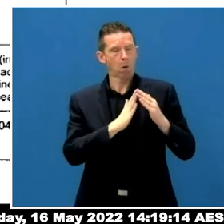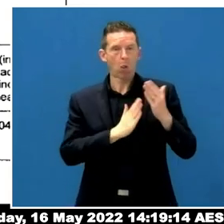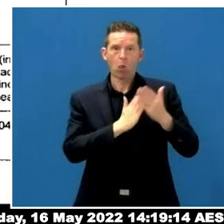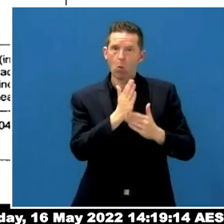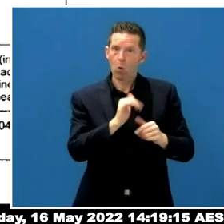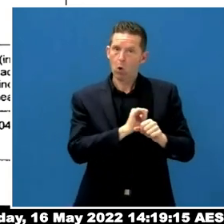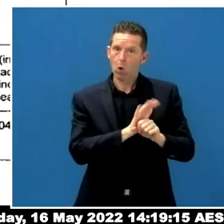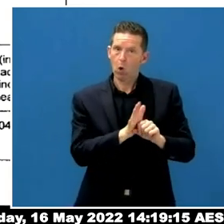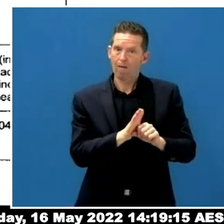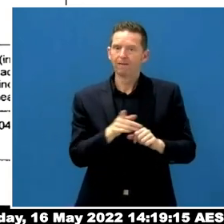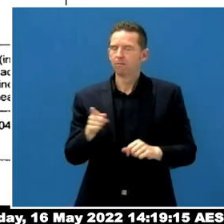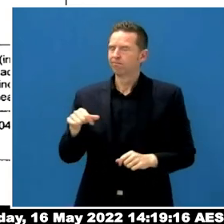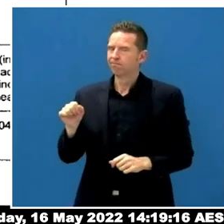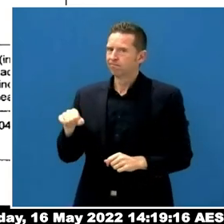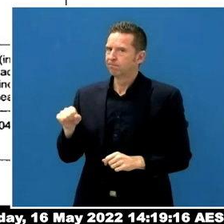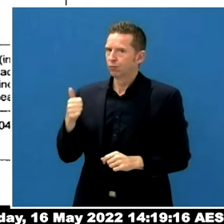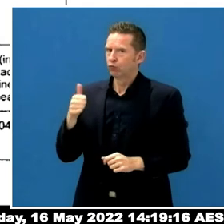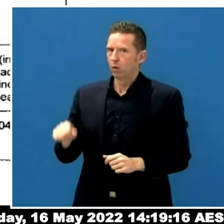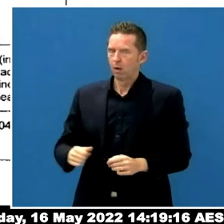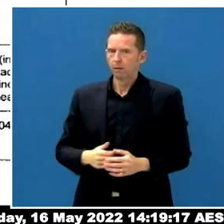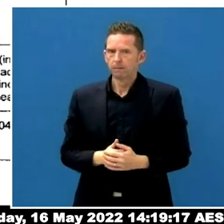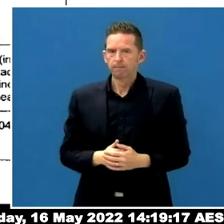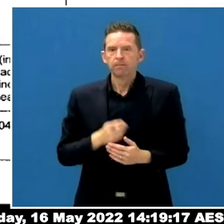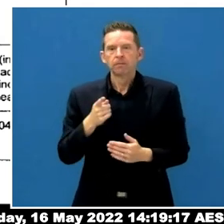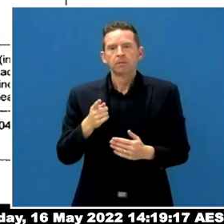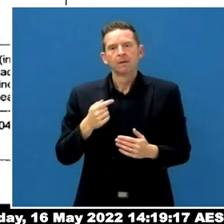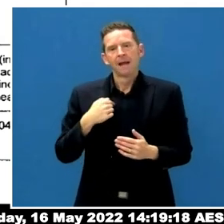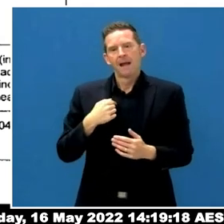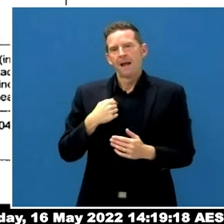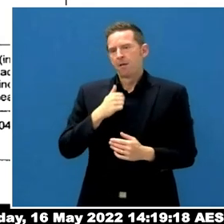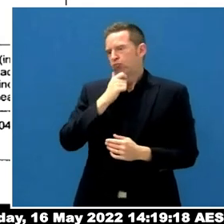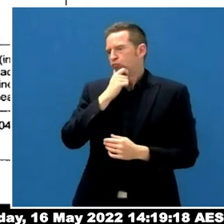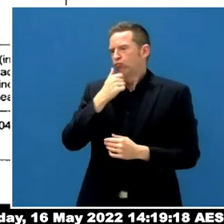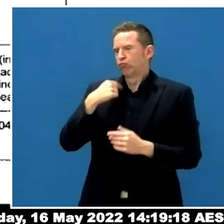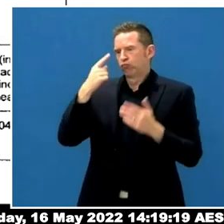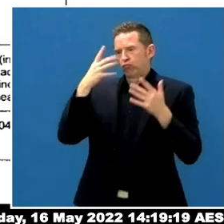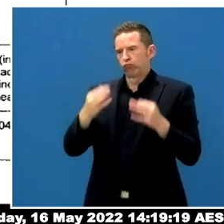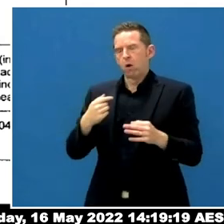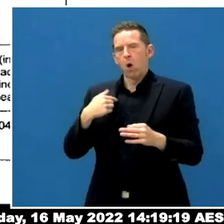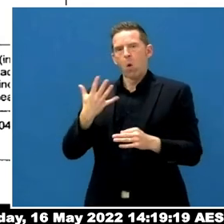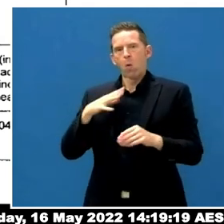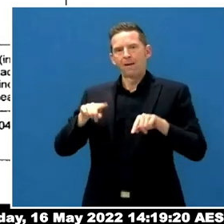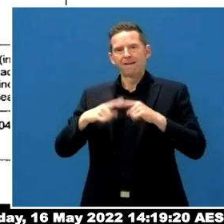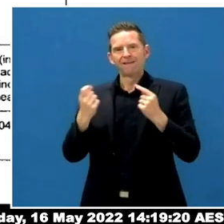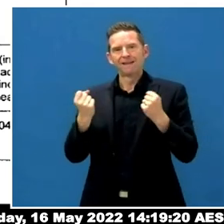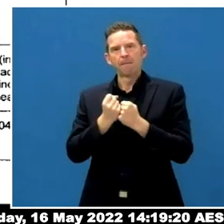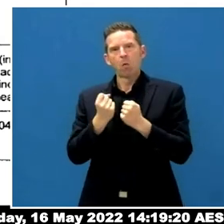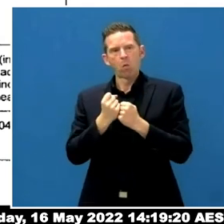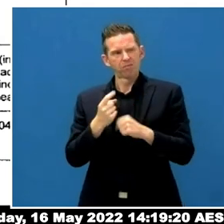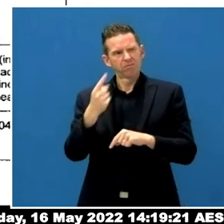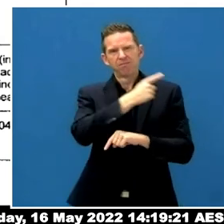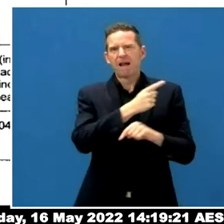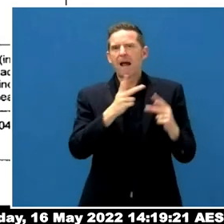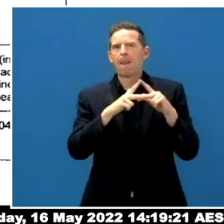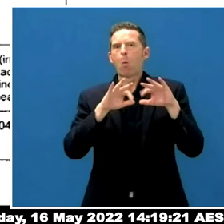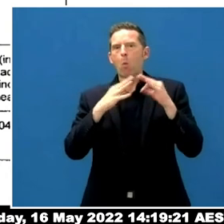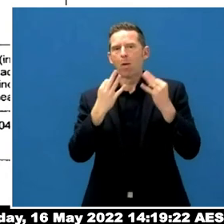I wanted to source outside support to come into the house and we couldn't get into the